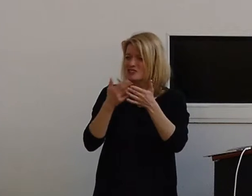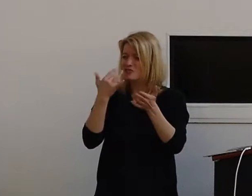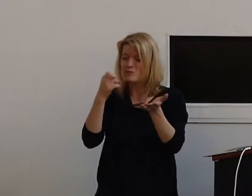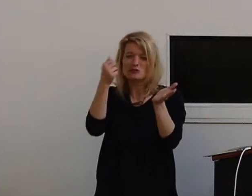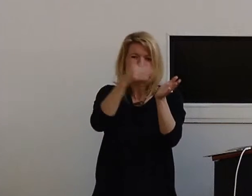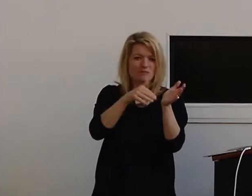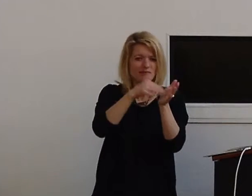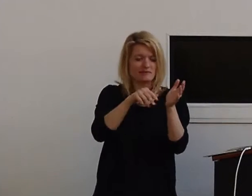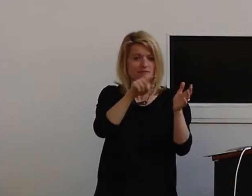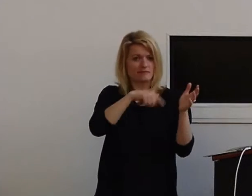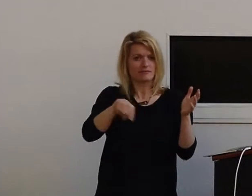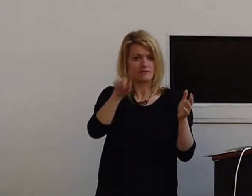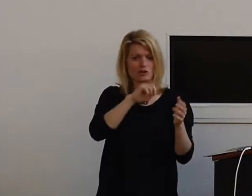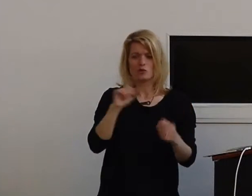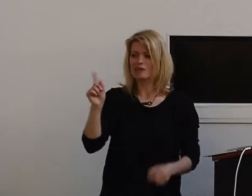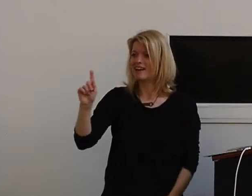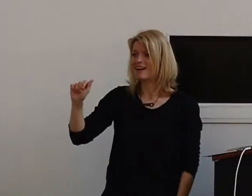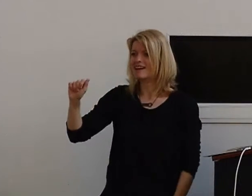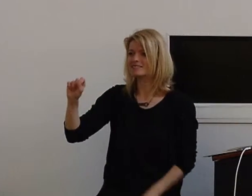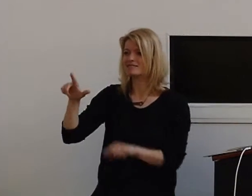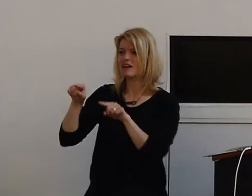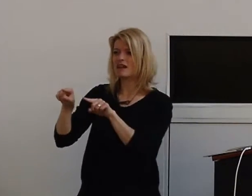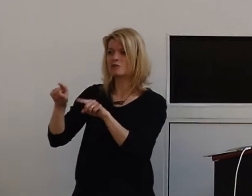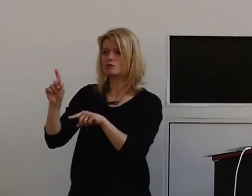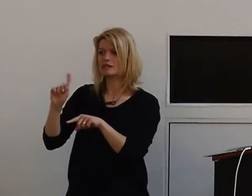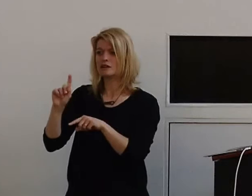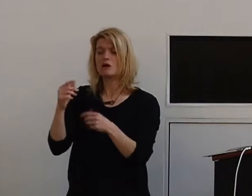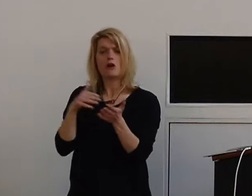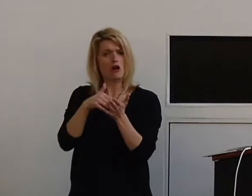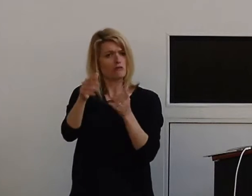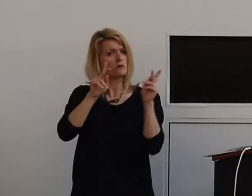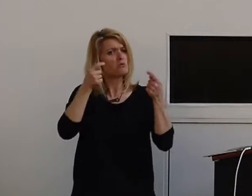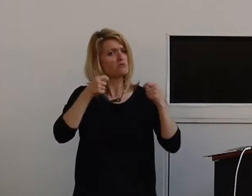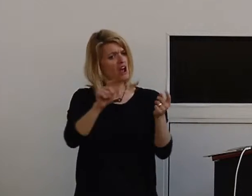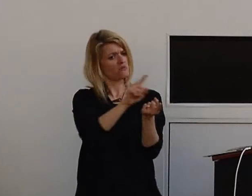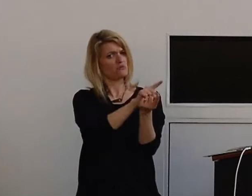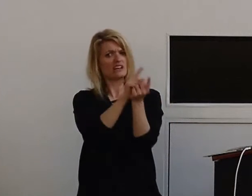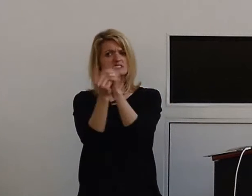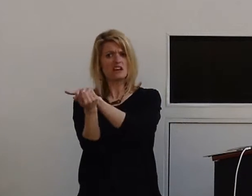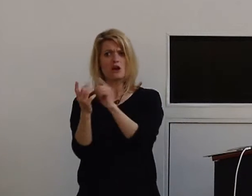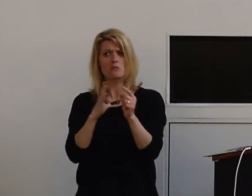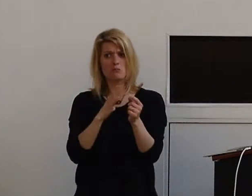Often people try to translate English nursery rhymes, into ASL, which is fun. But the needed